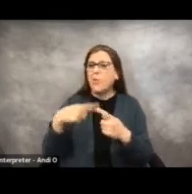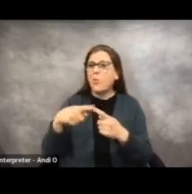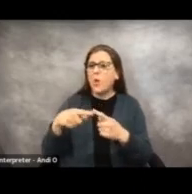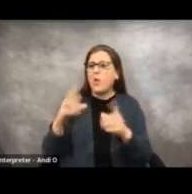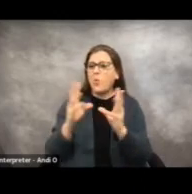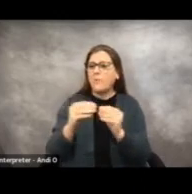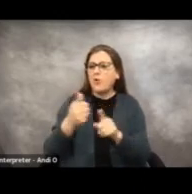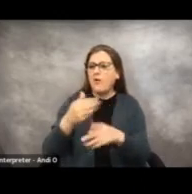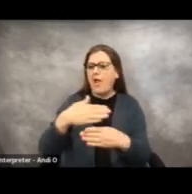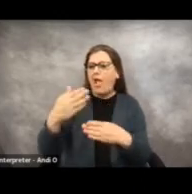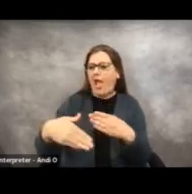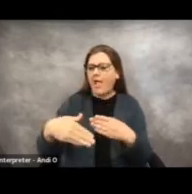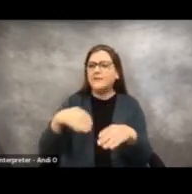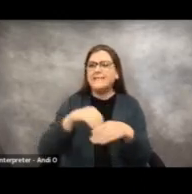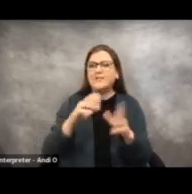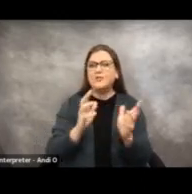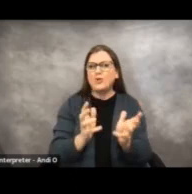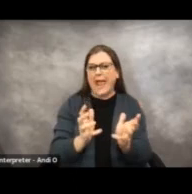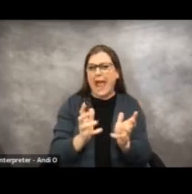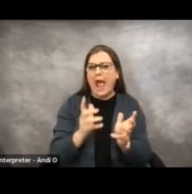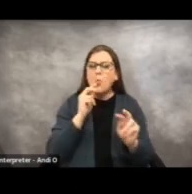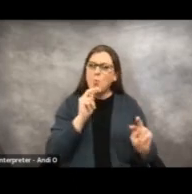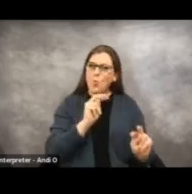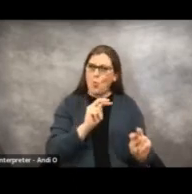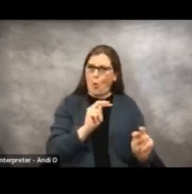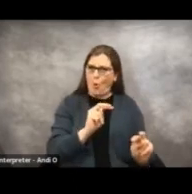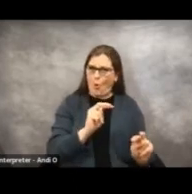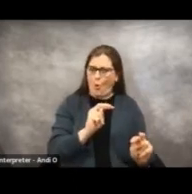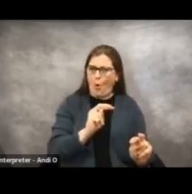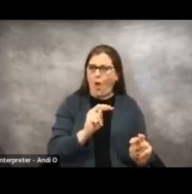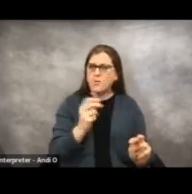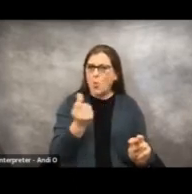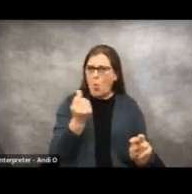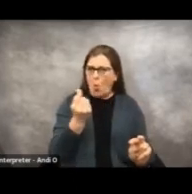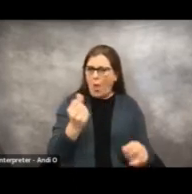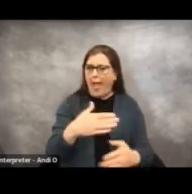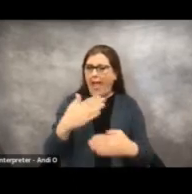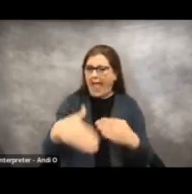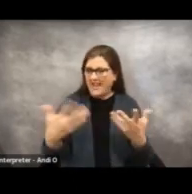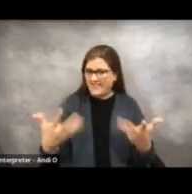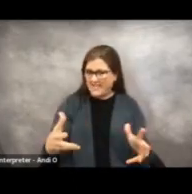entered into the chat. So we'll be keeping an eye on the chat and then at the end. Once all the presenters have spoken, we